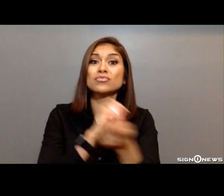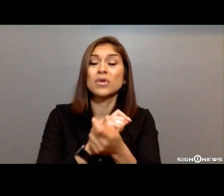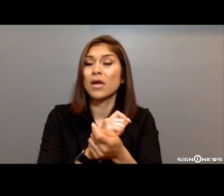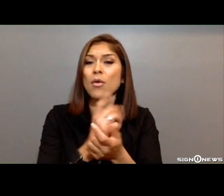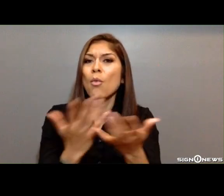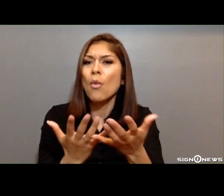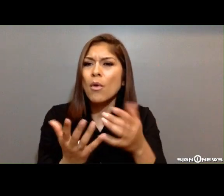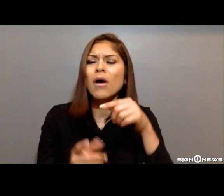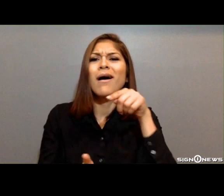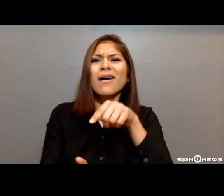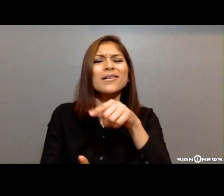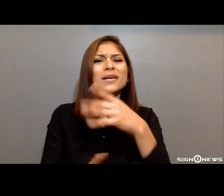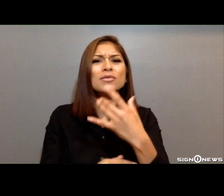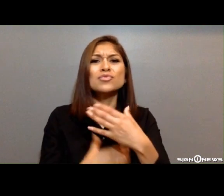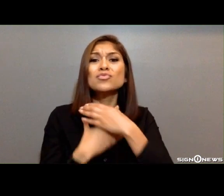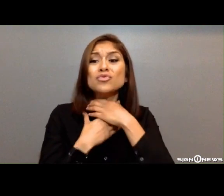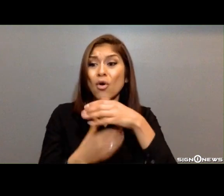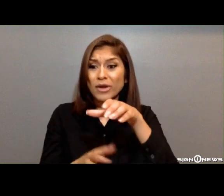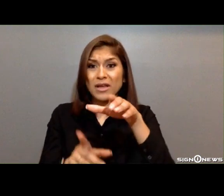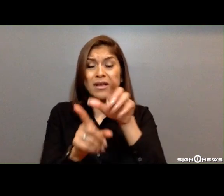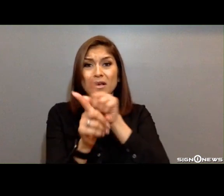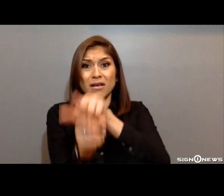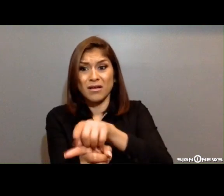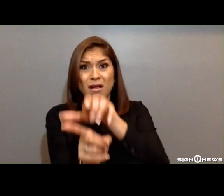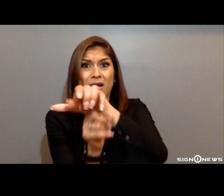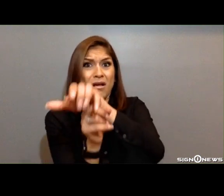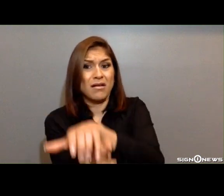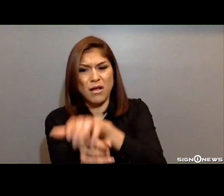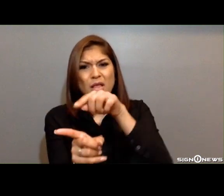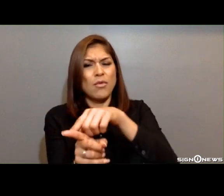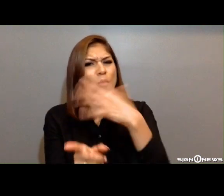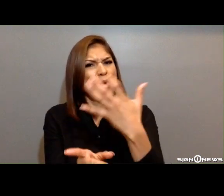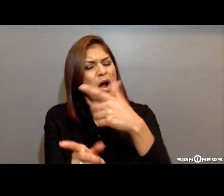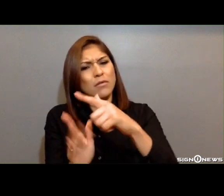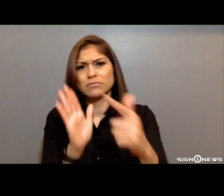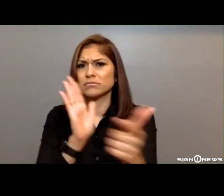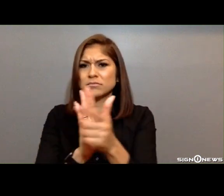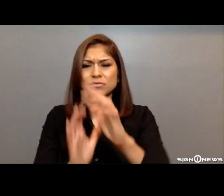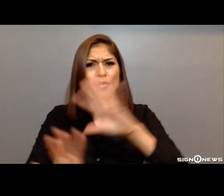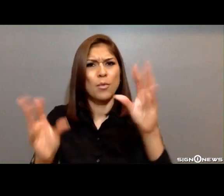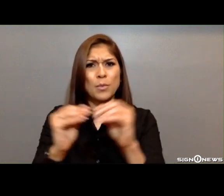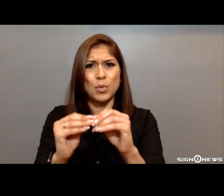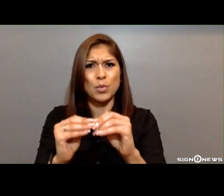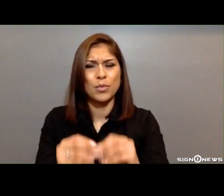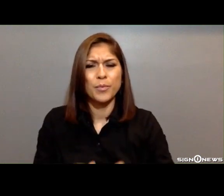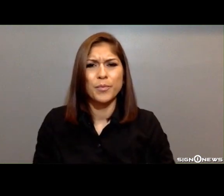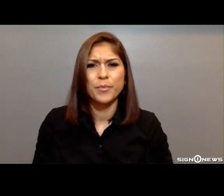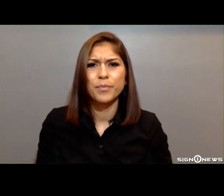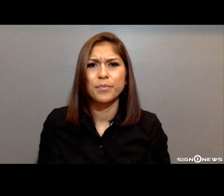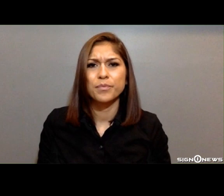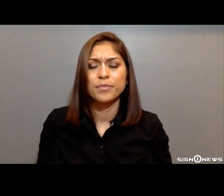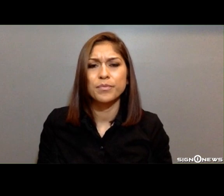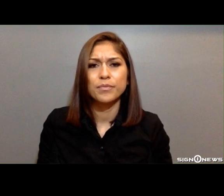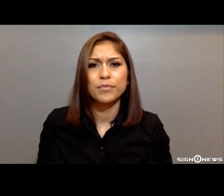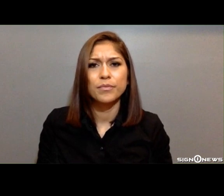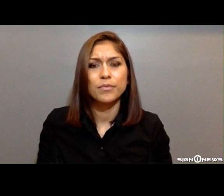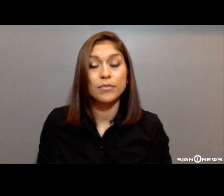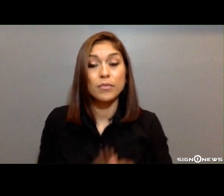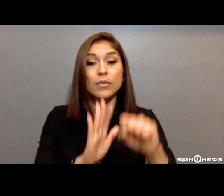One of the changes they're calling for is a ban on chokeholds.